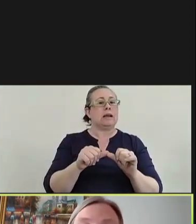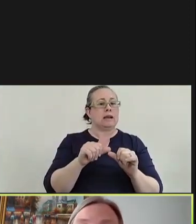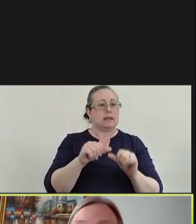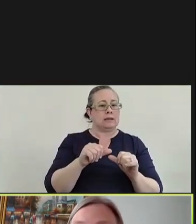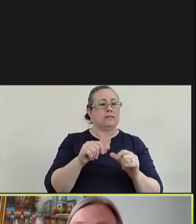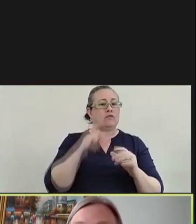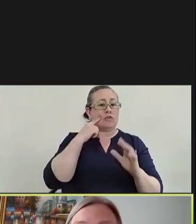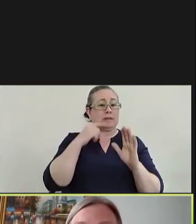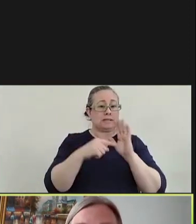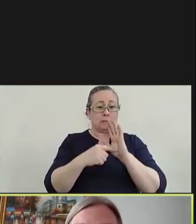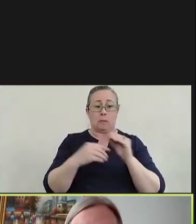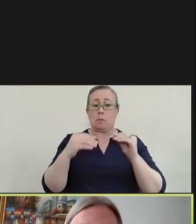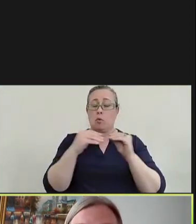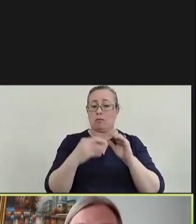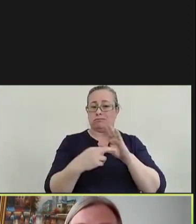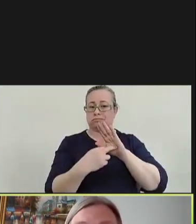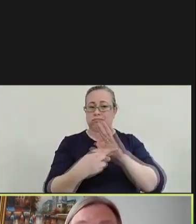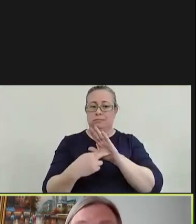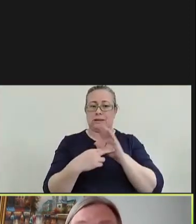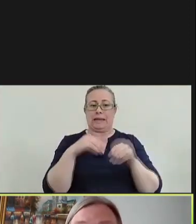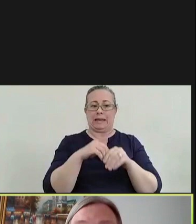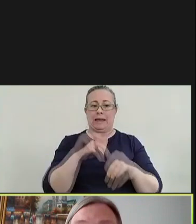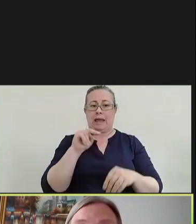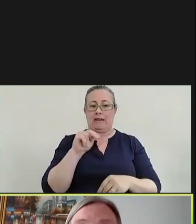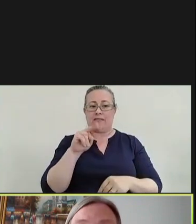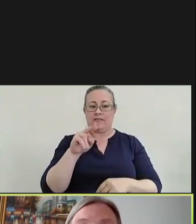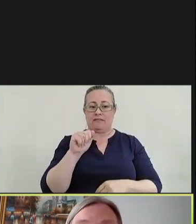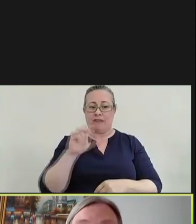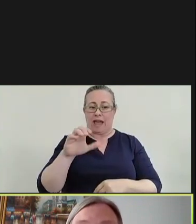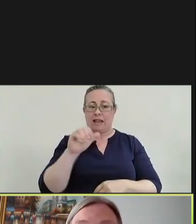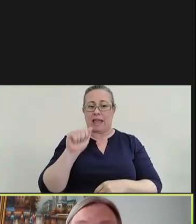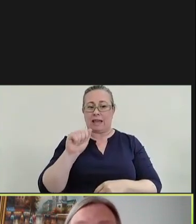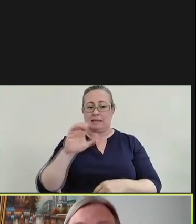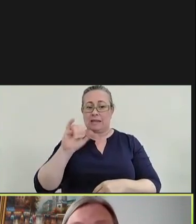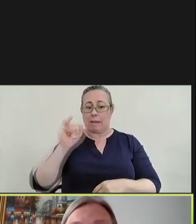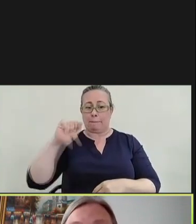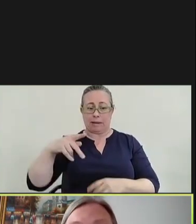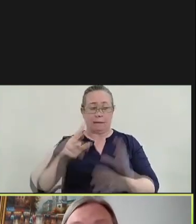more representation at NVAC or ACIP meetings -- and having more systems that are built on